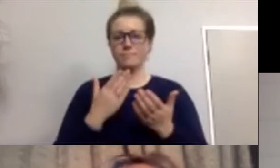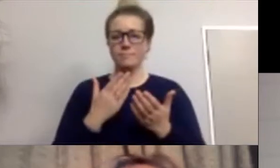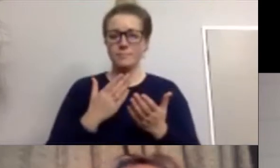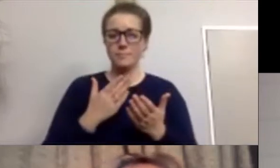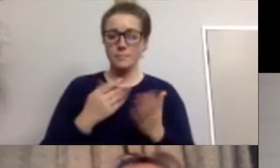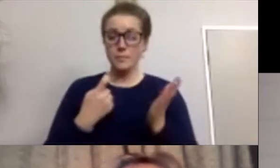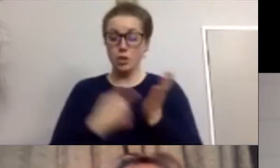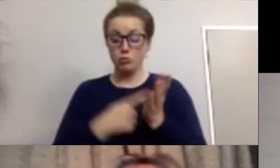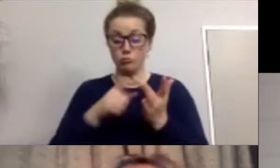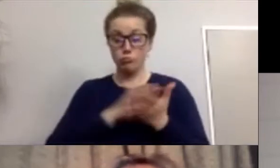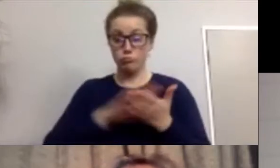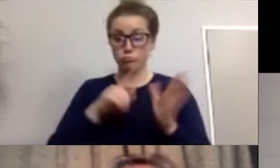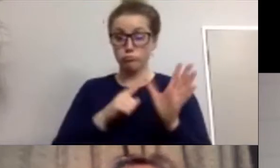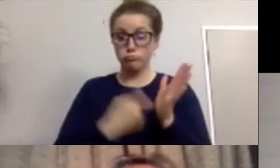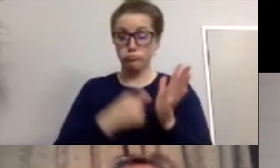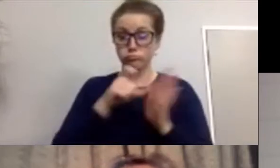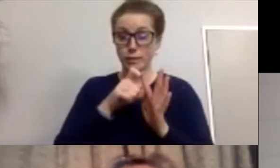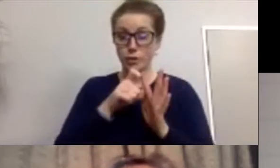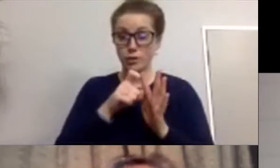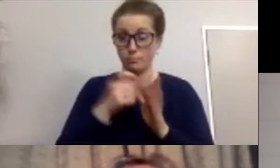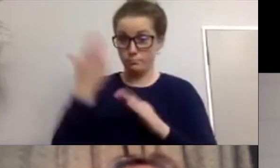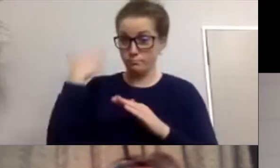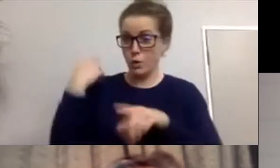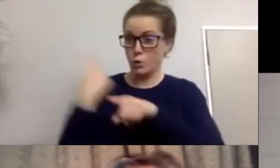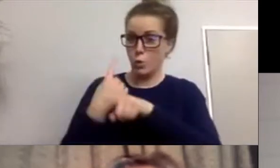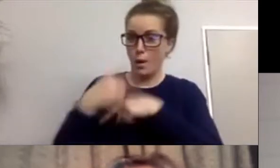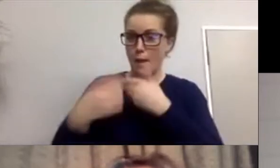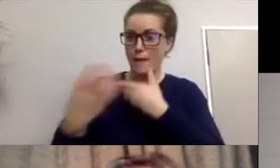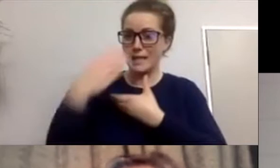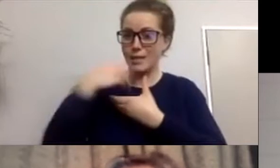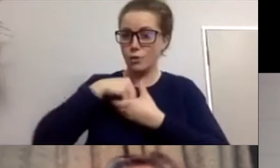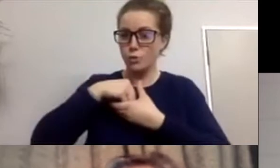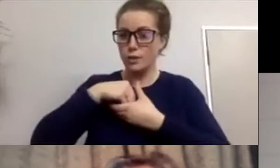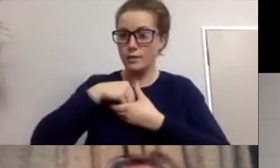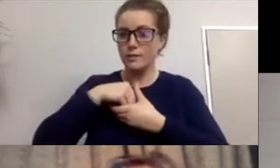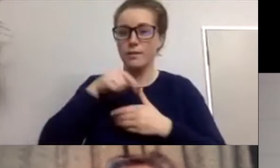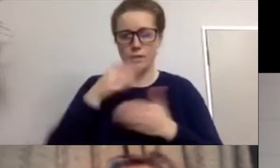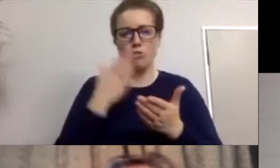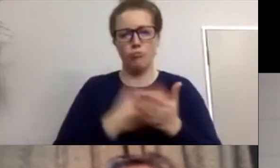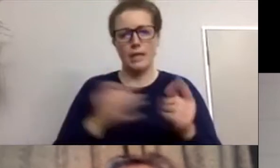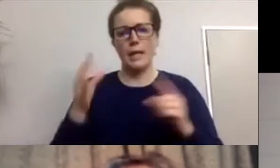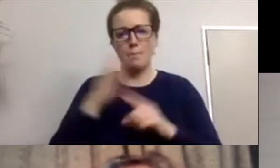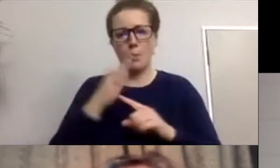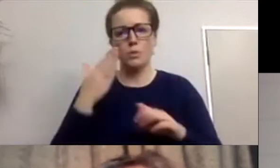about inclusion, this is very important work that we do all year